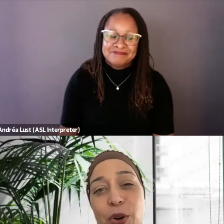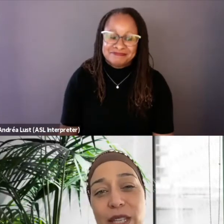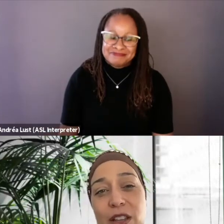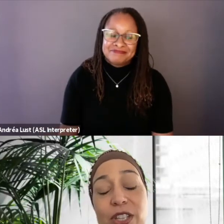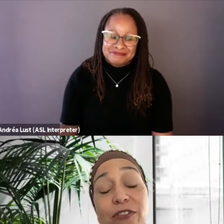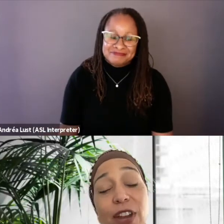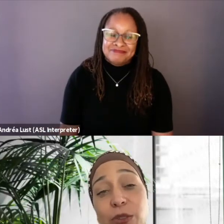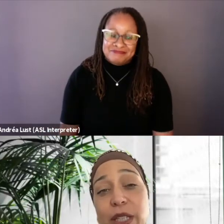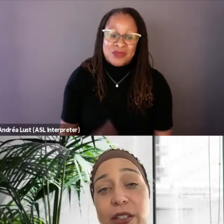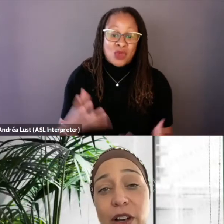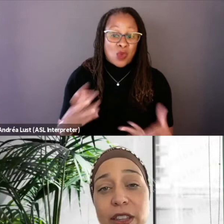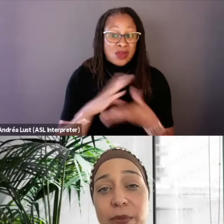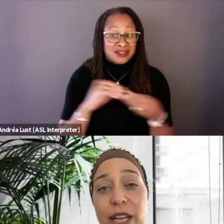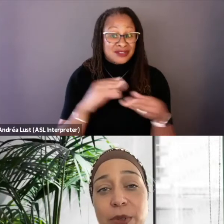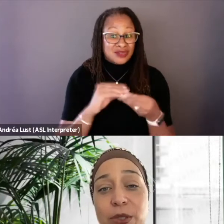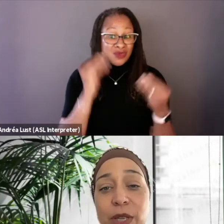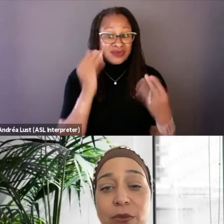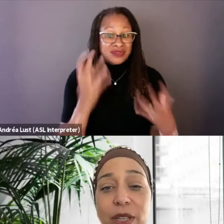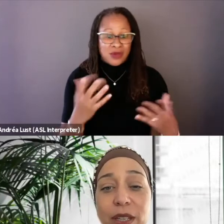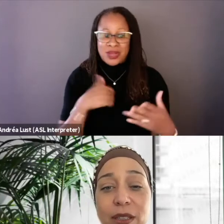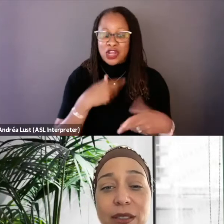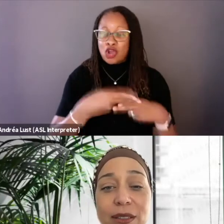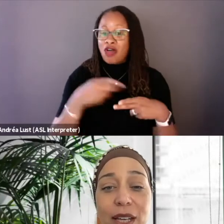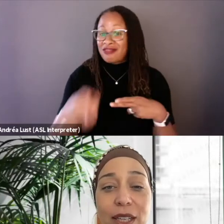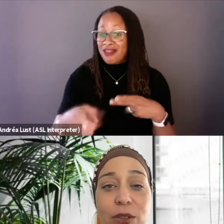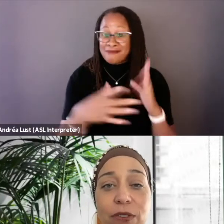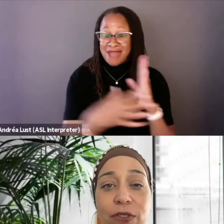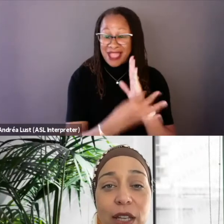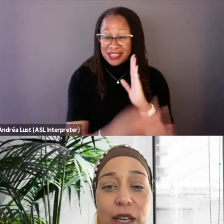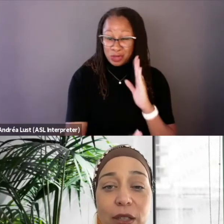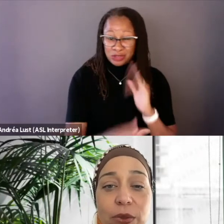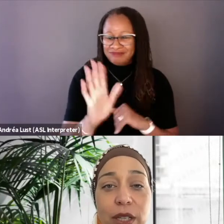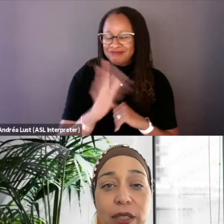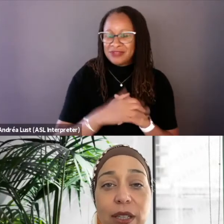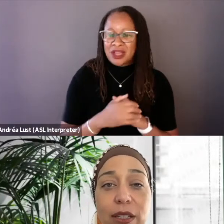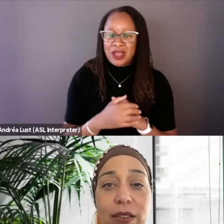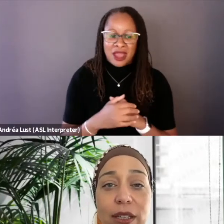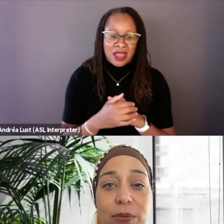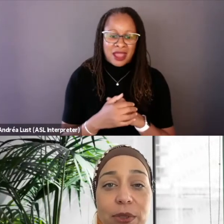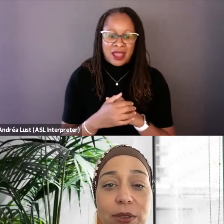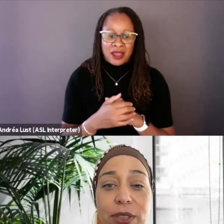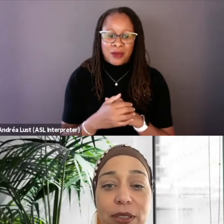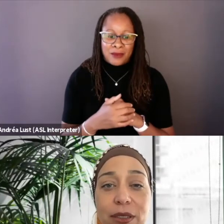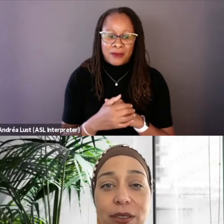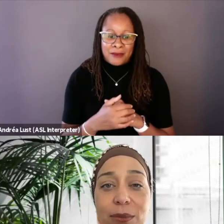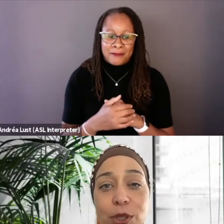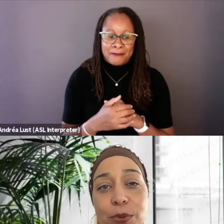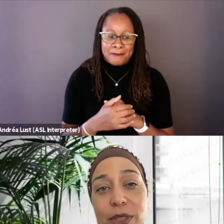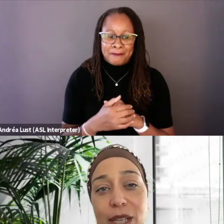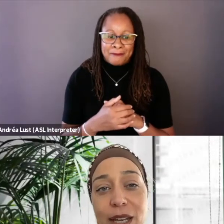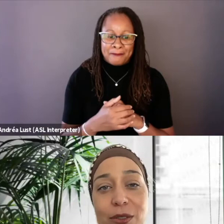In fact, we didn't call them experts. I think we finally acquiesced that the experts was an appropriate title